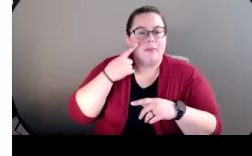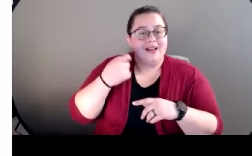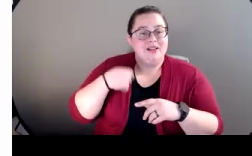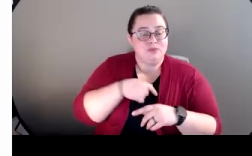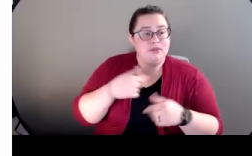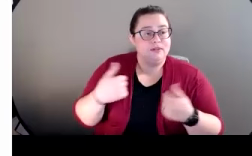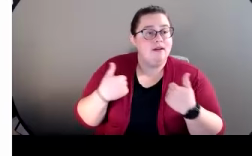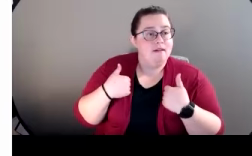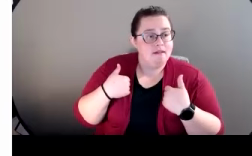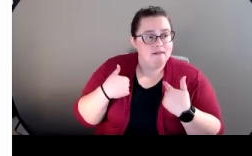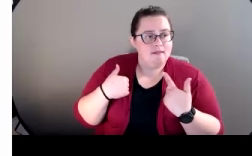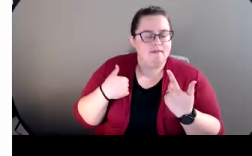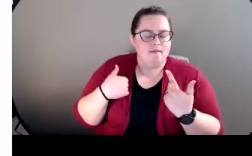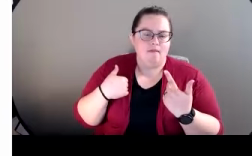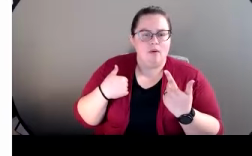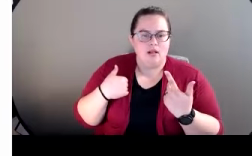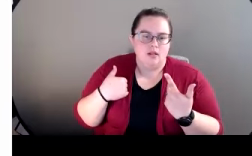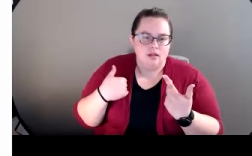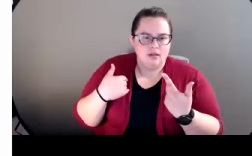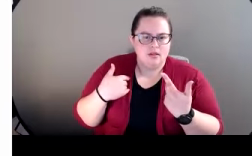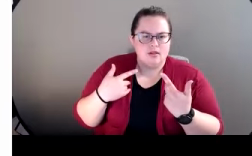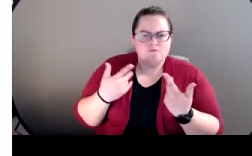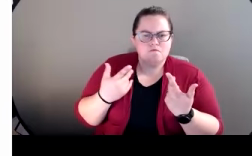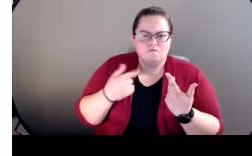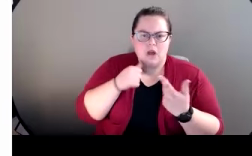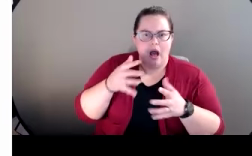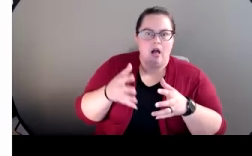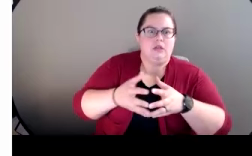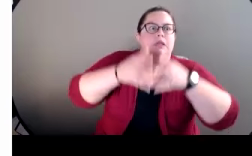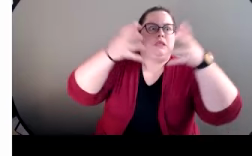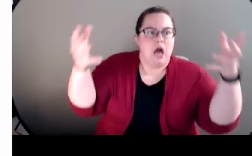Generally when there are a large number of people and they're putting a lot of comments